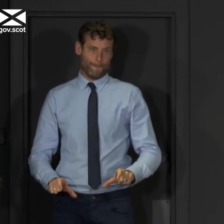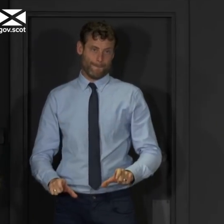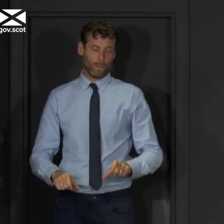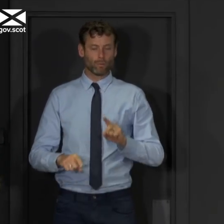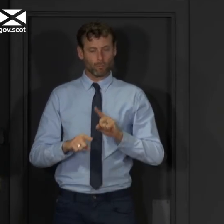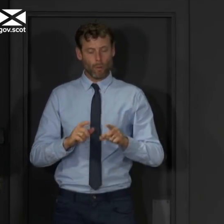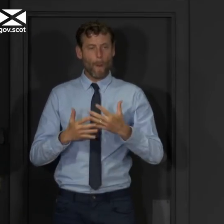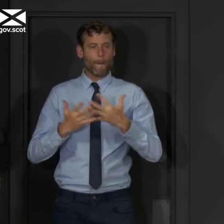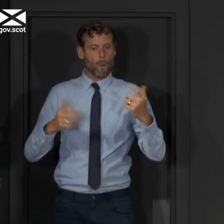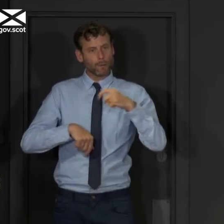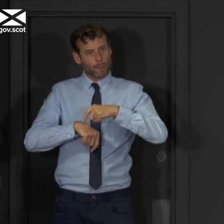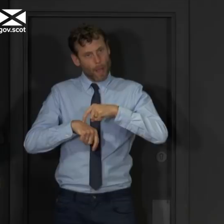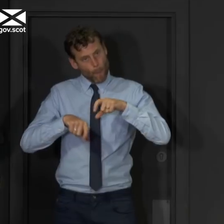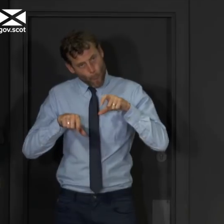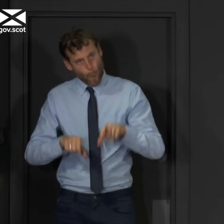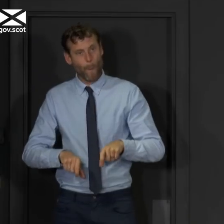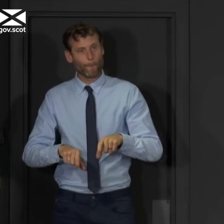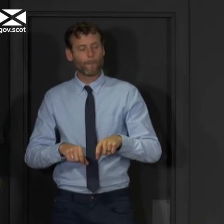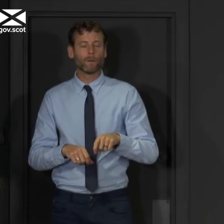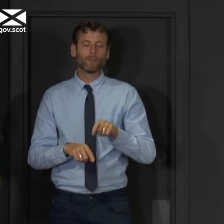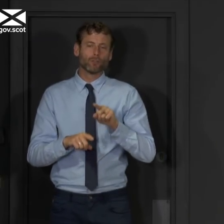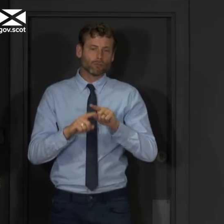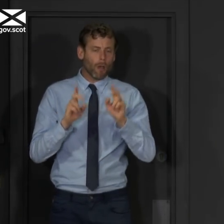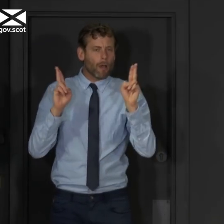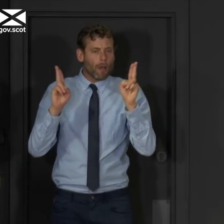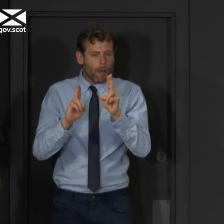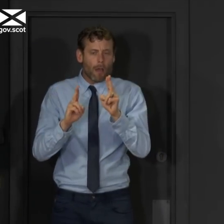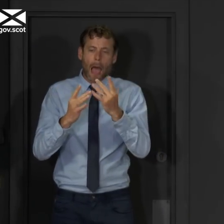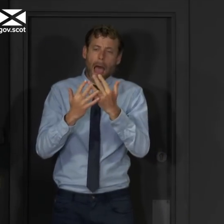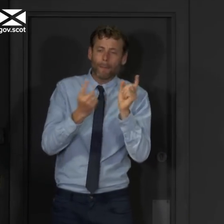of the time right now, and you should still be meeting fewer people than you normally